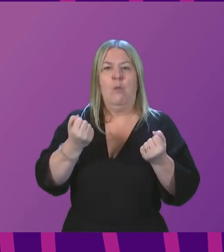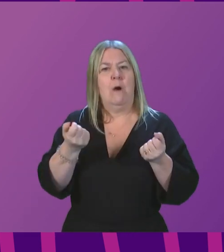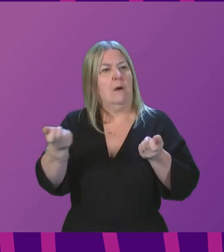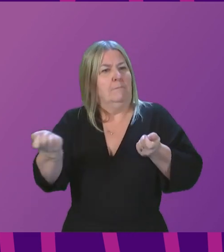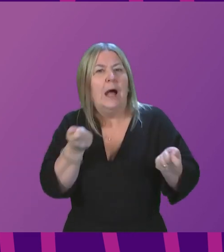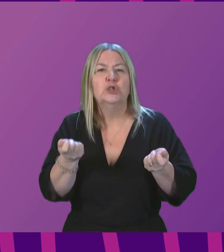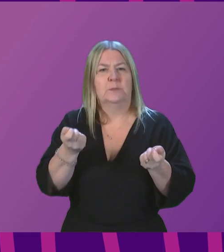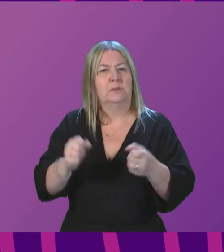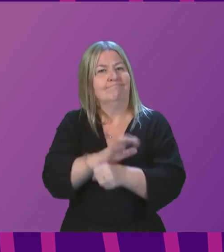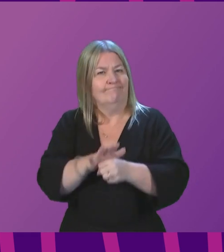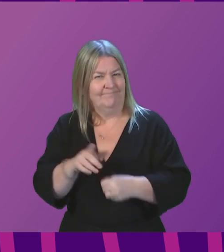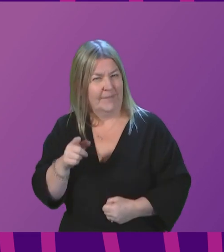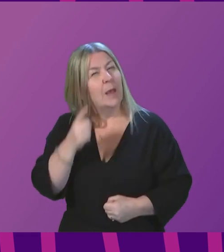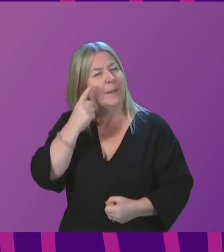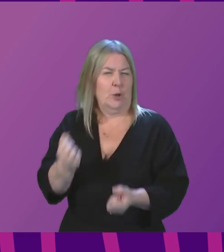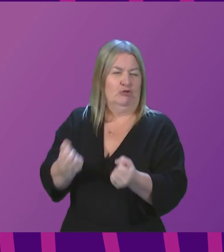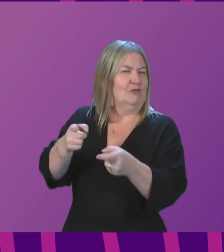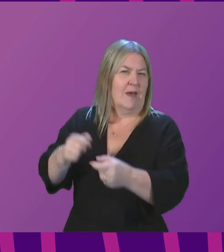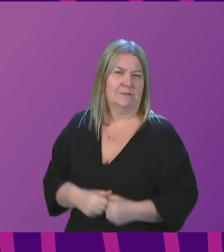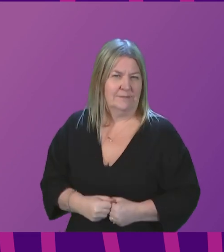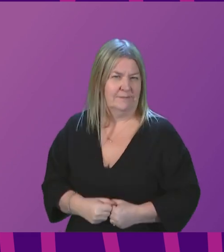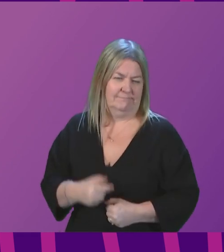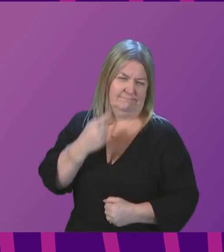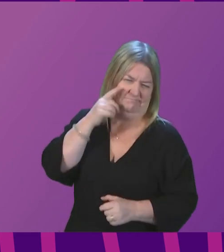People will judge that, and I do not think that they will judge it kindly.